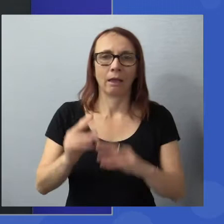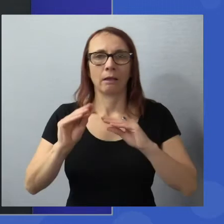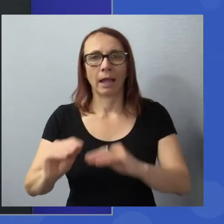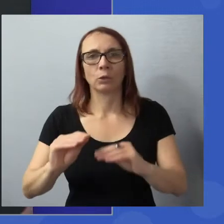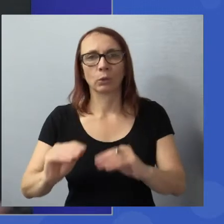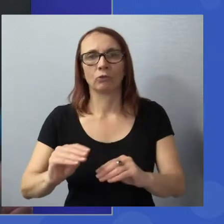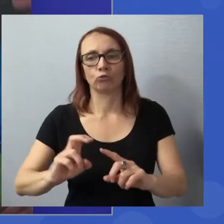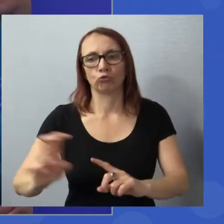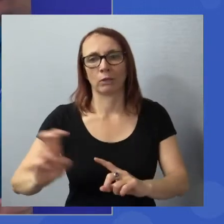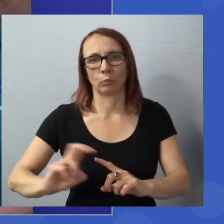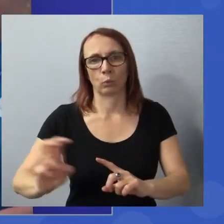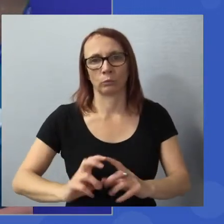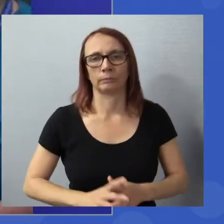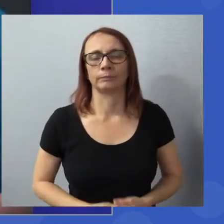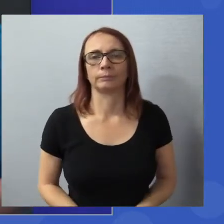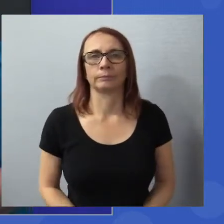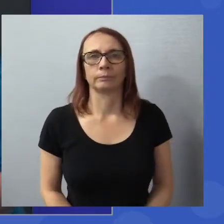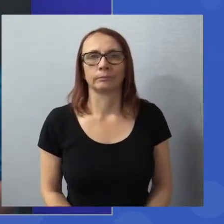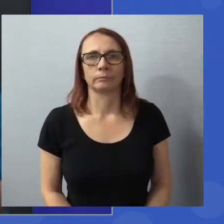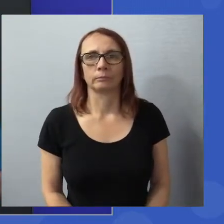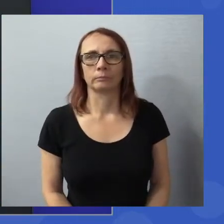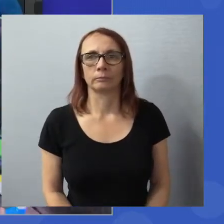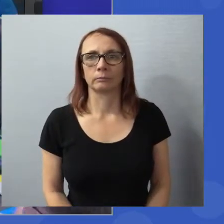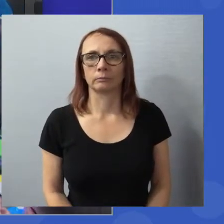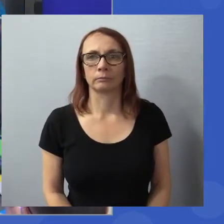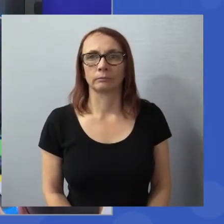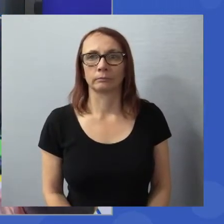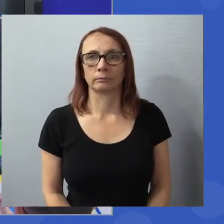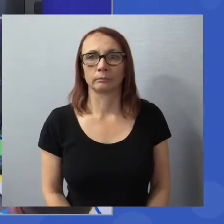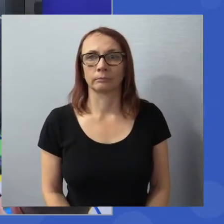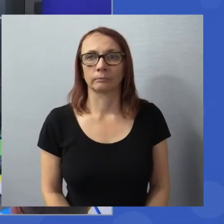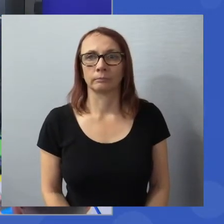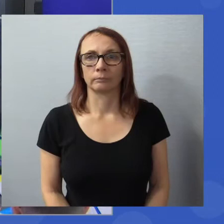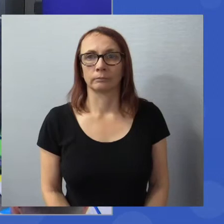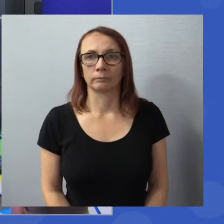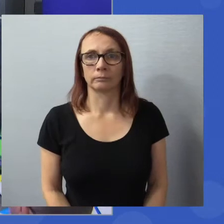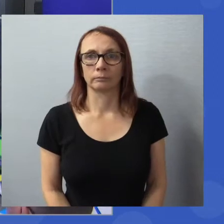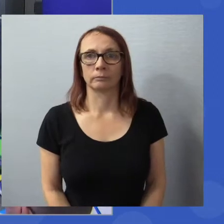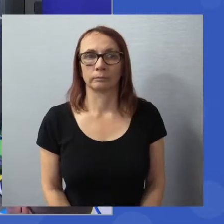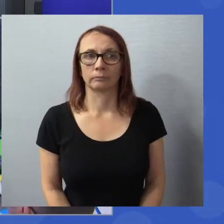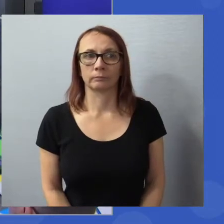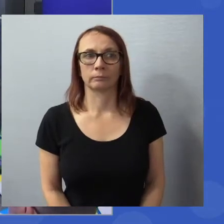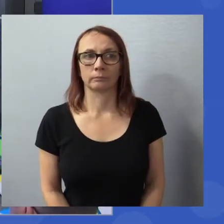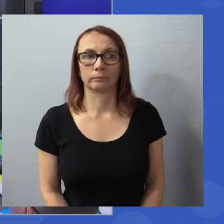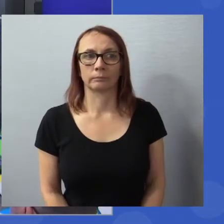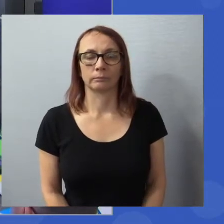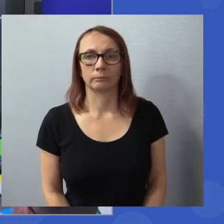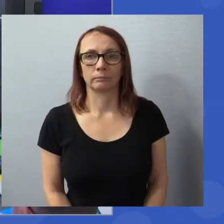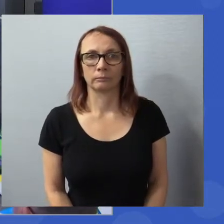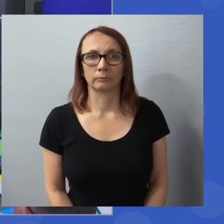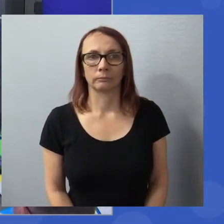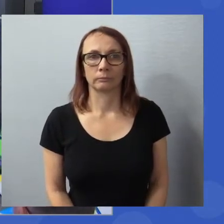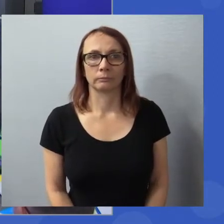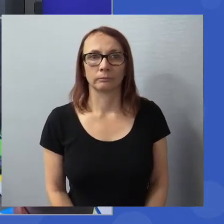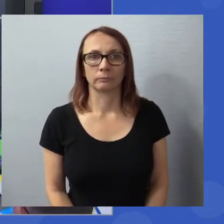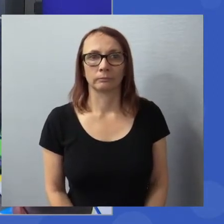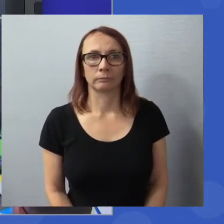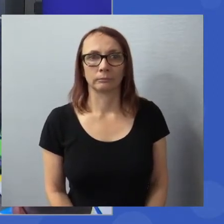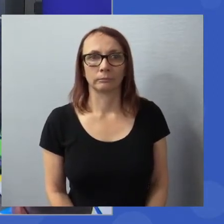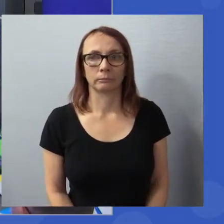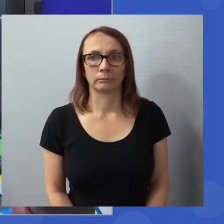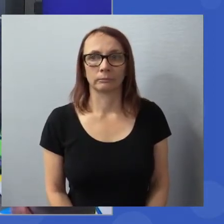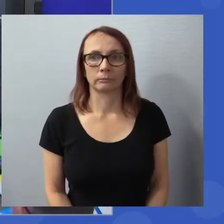you